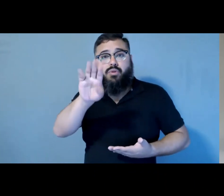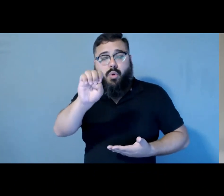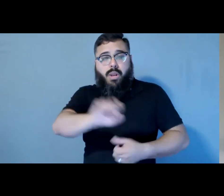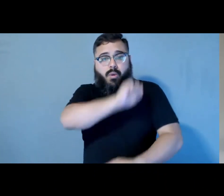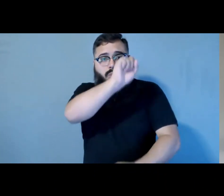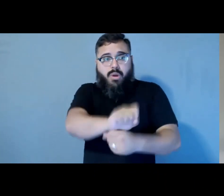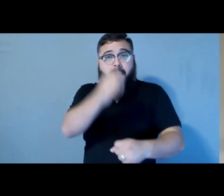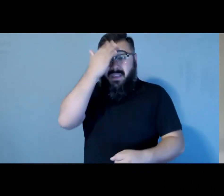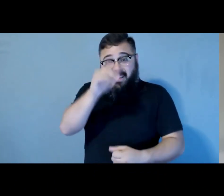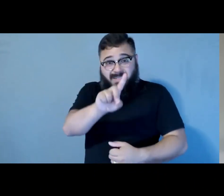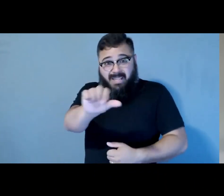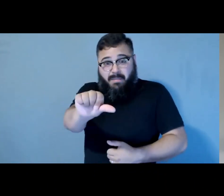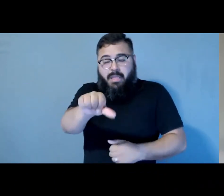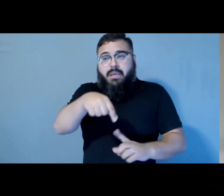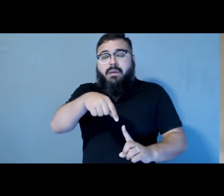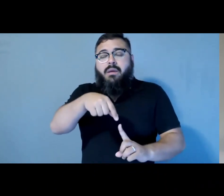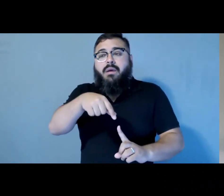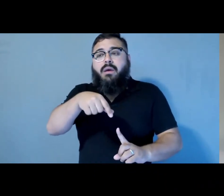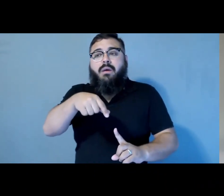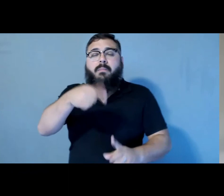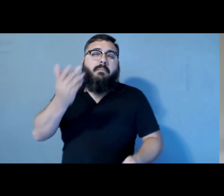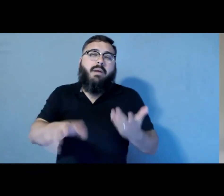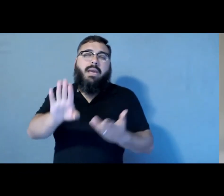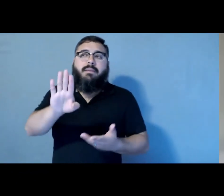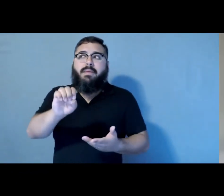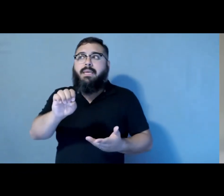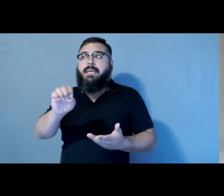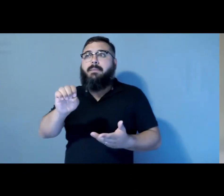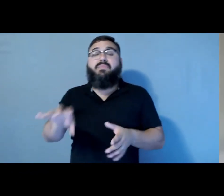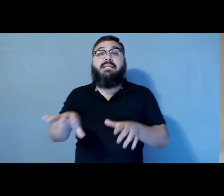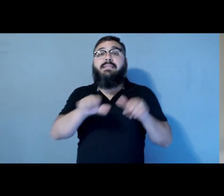might be taking leave, that I need to have leave at work